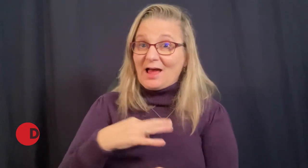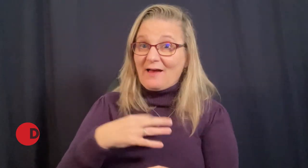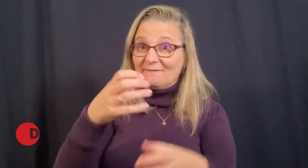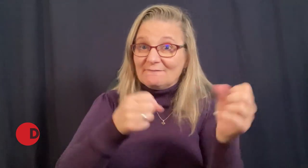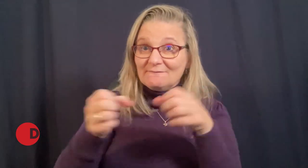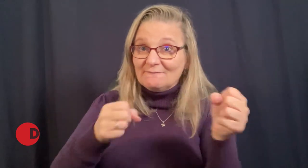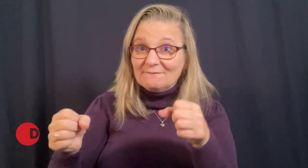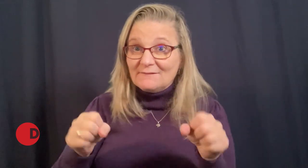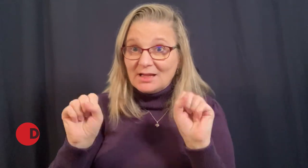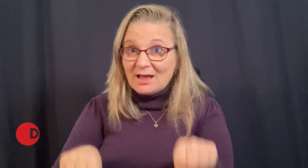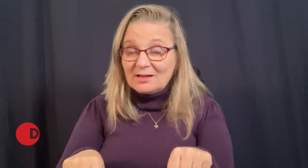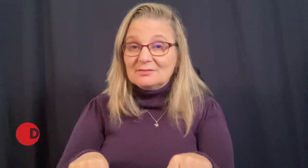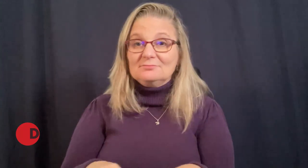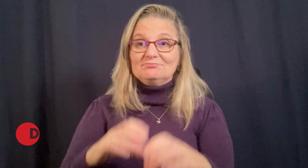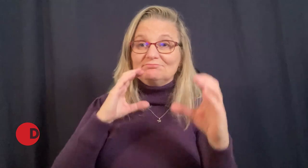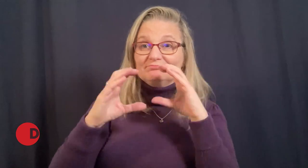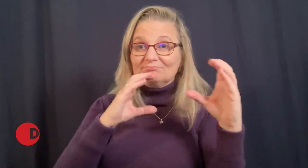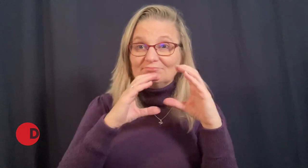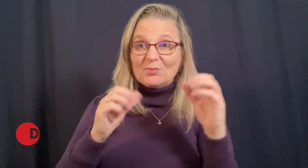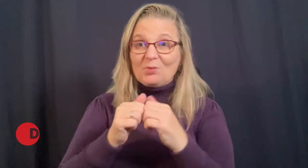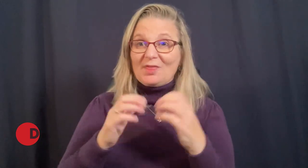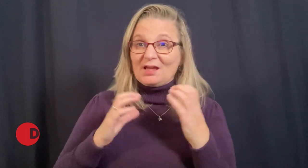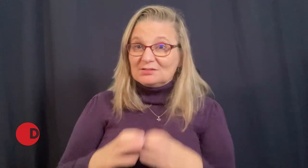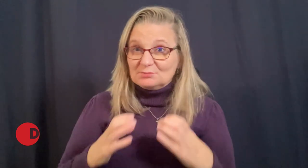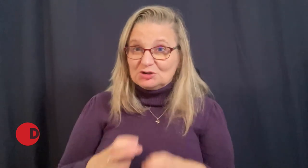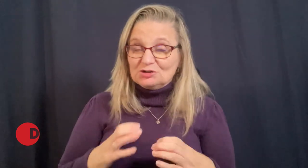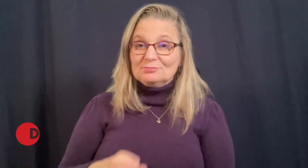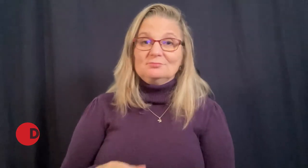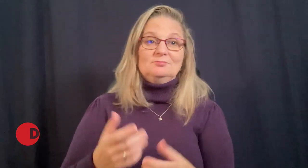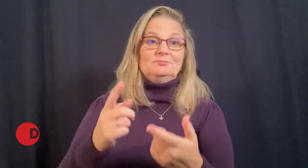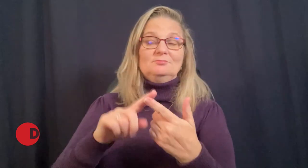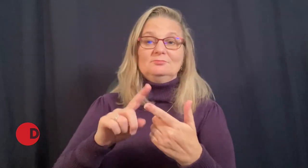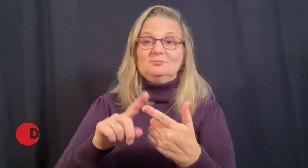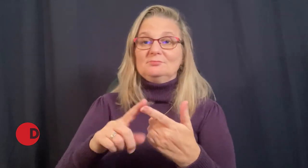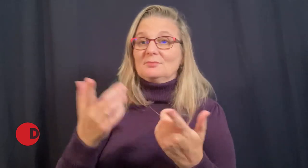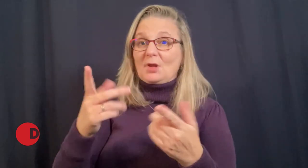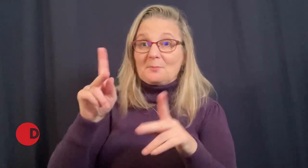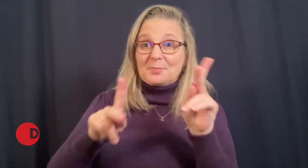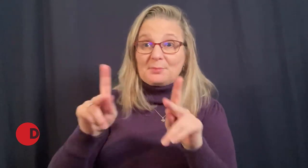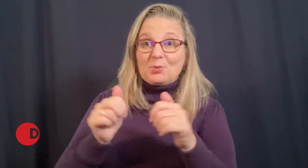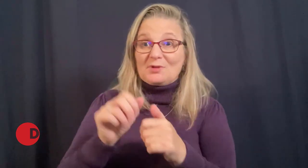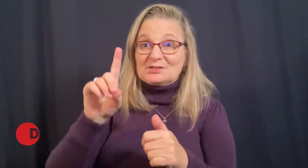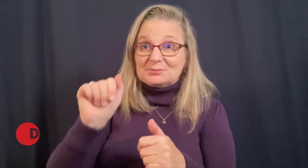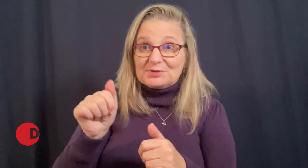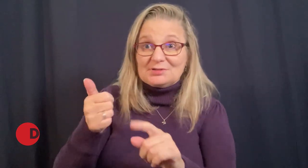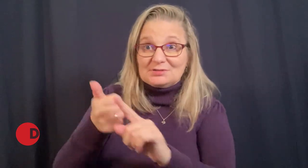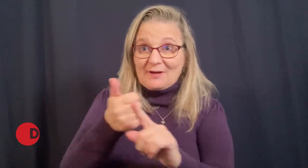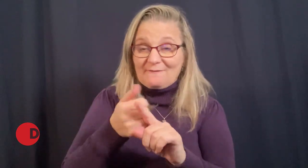Deaf staff to communicate with customers, people with disabilities